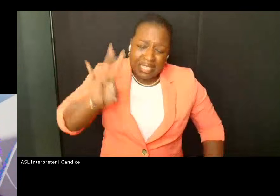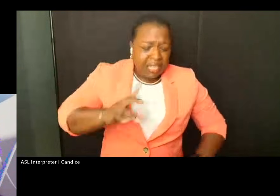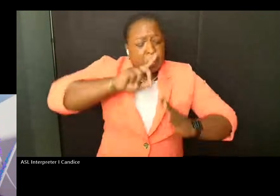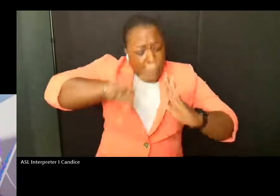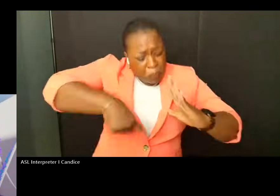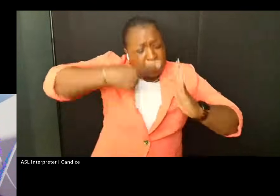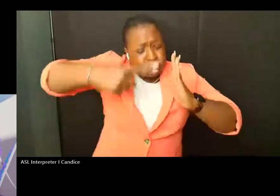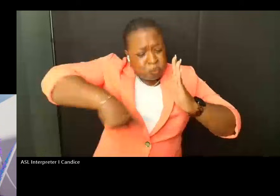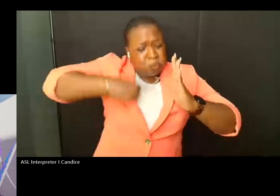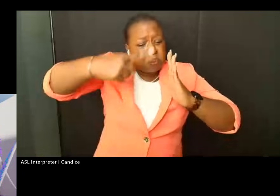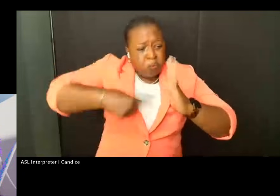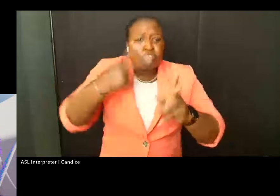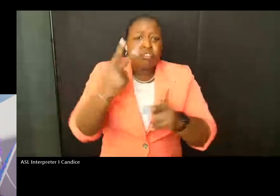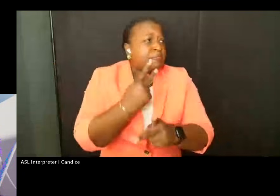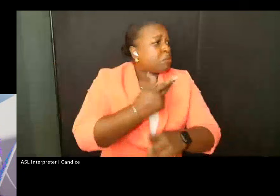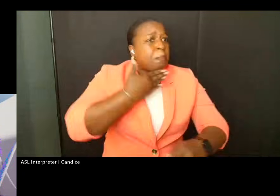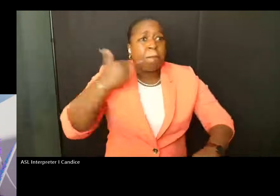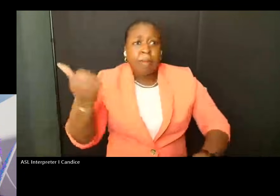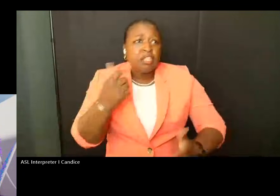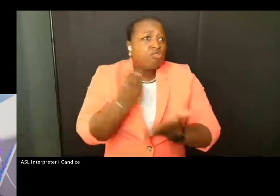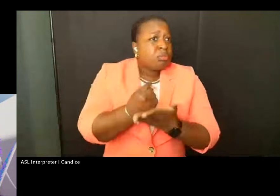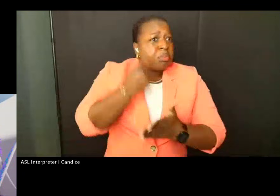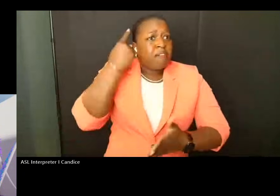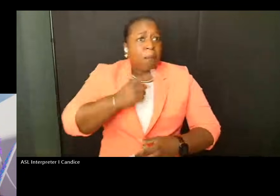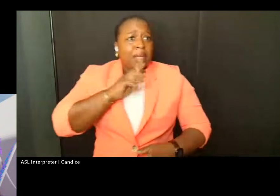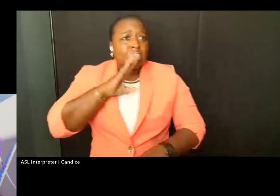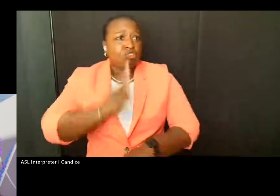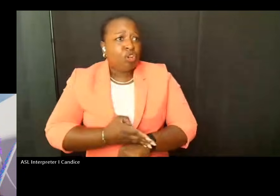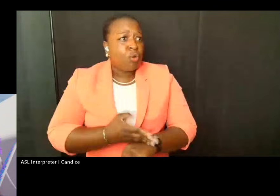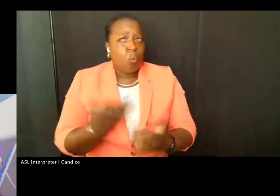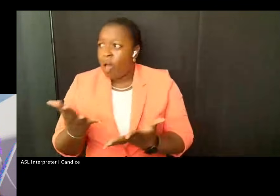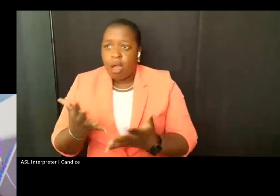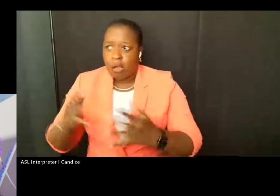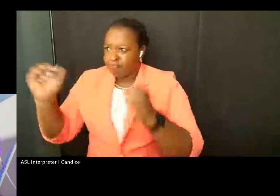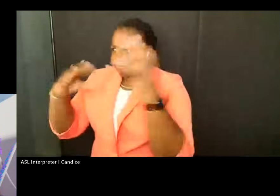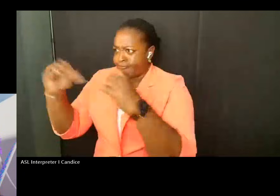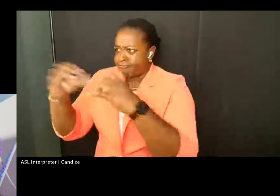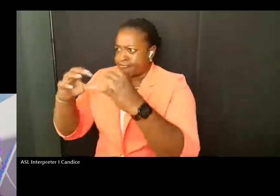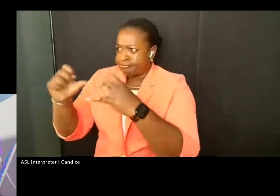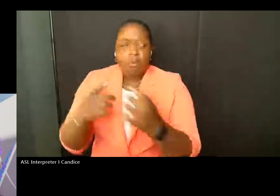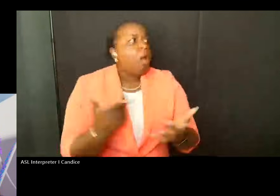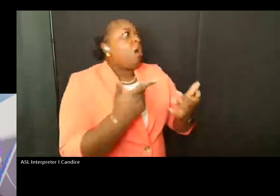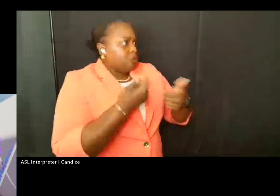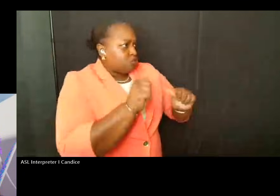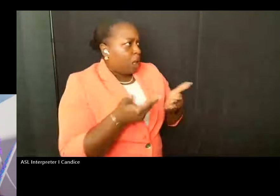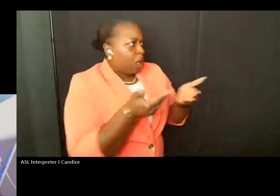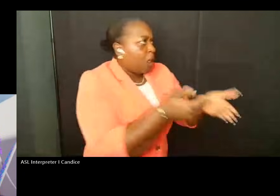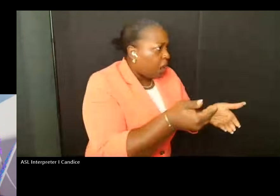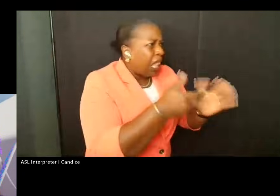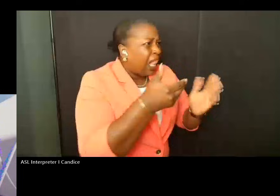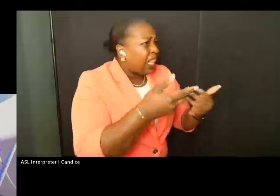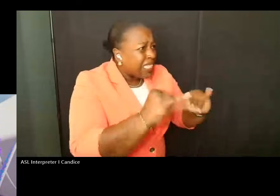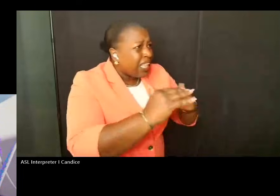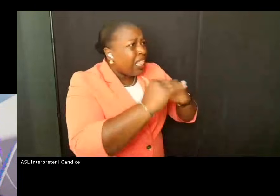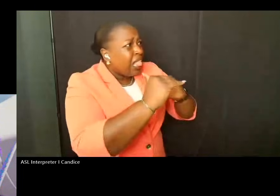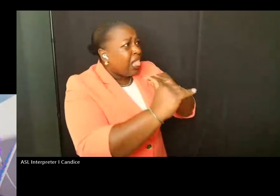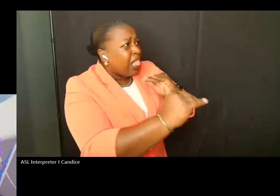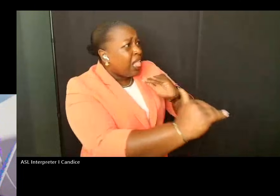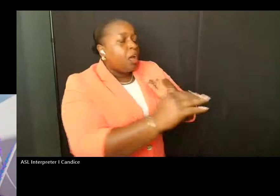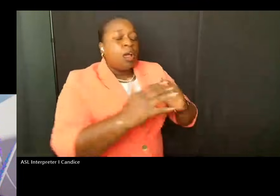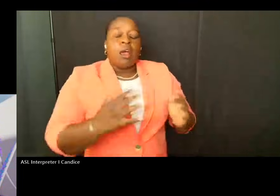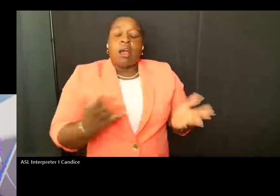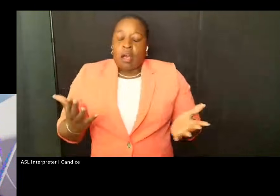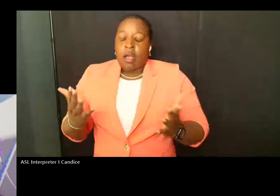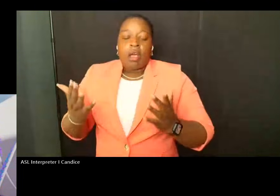was the best treatment for her. And again, I give all praises to the higher power